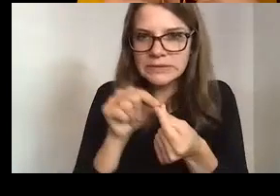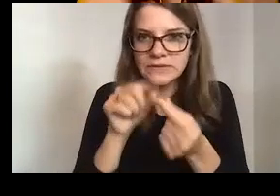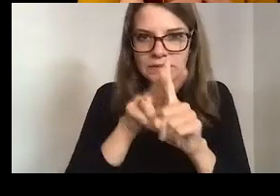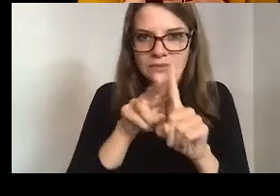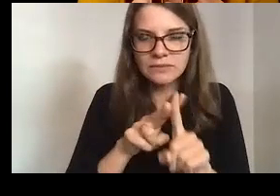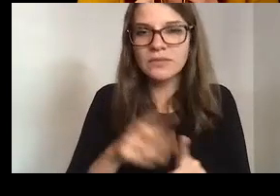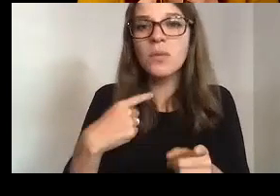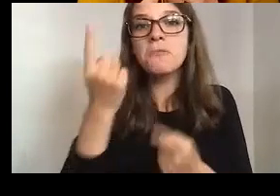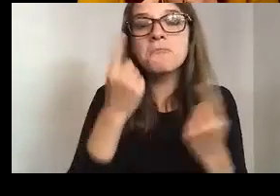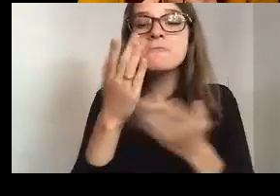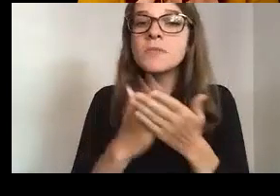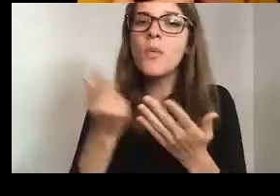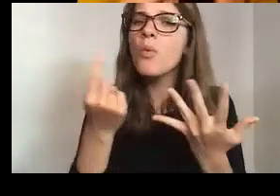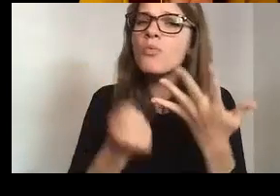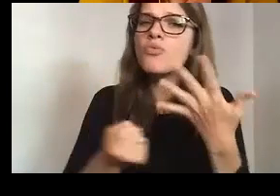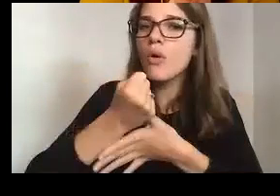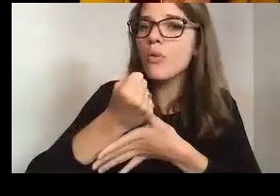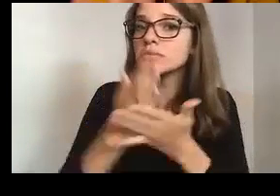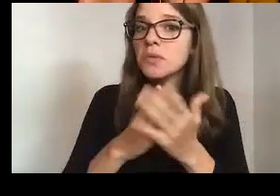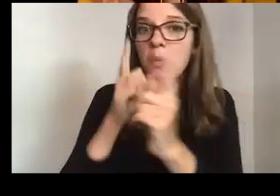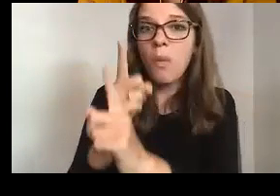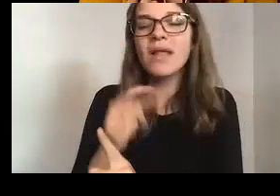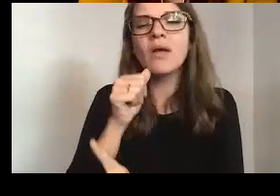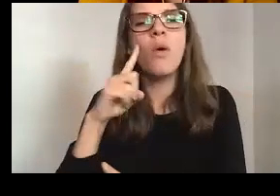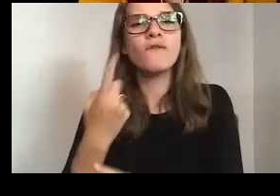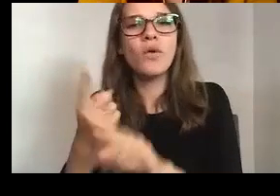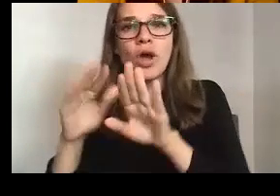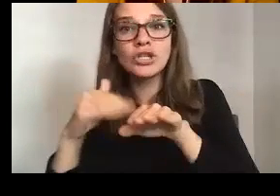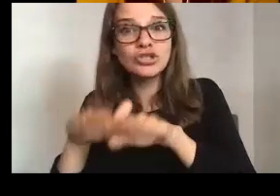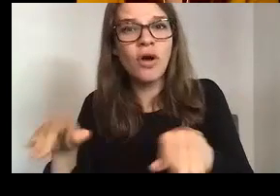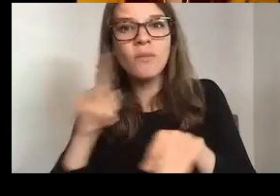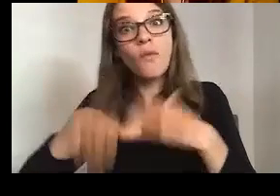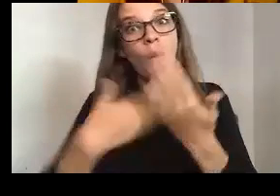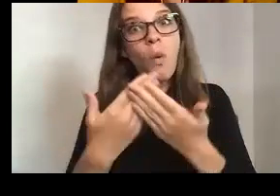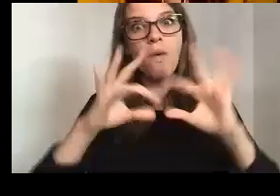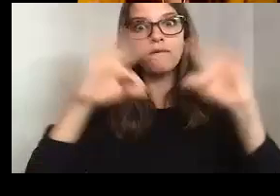are some priorities and goals not just for my child but for my whole family how can I provide